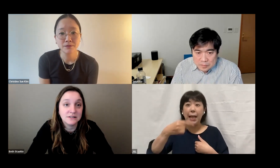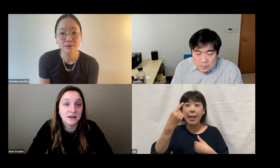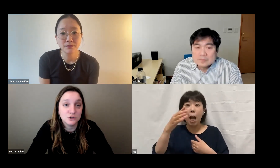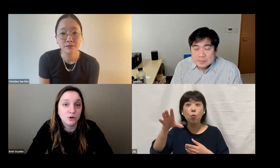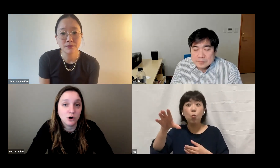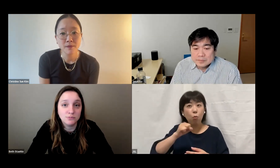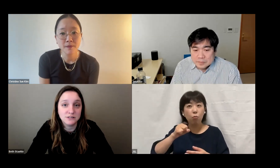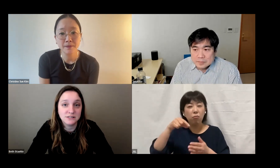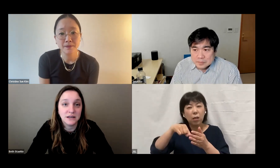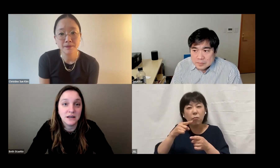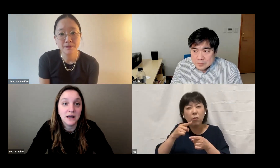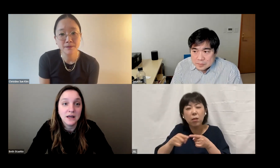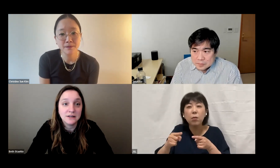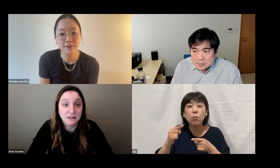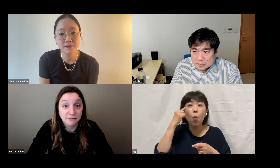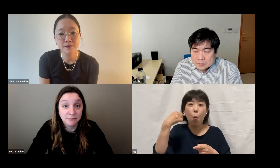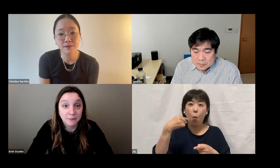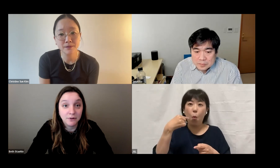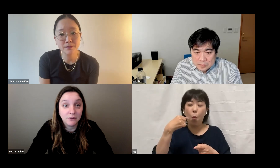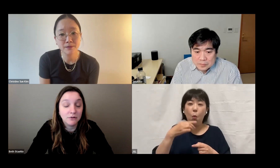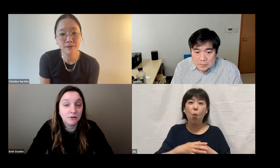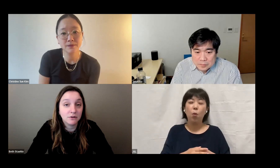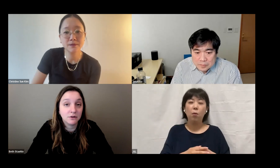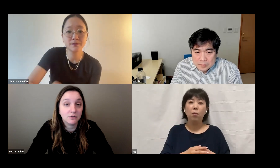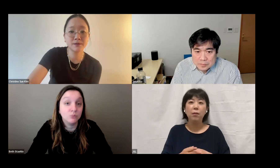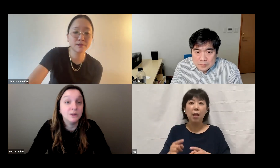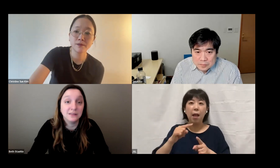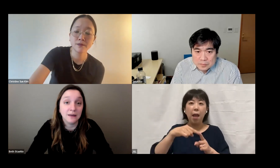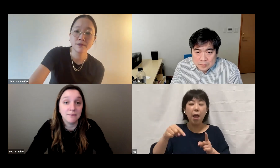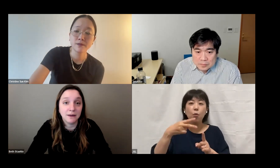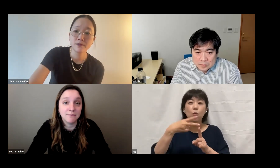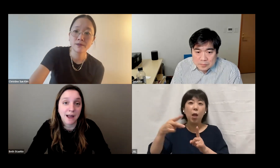I do hope to see deaf people reclaiming back